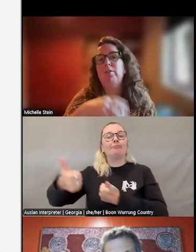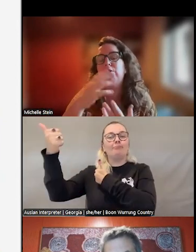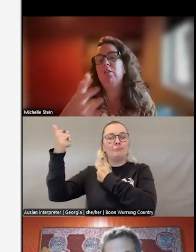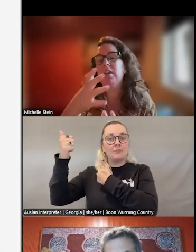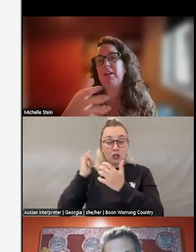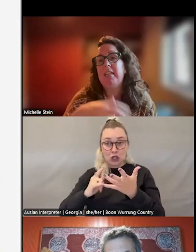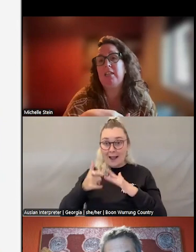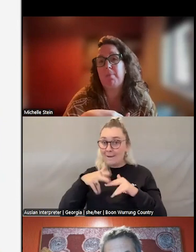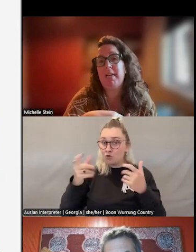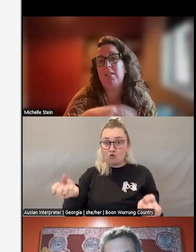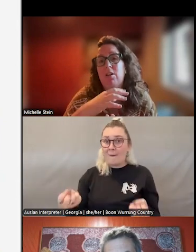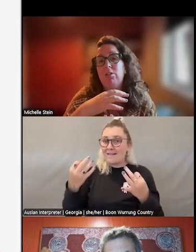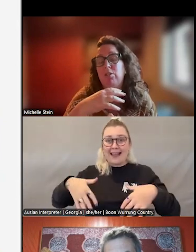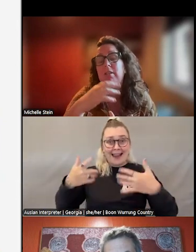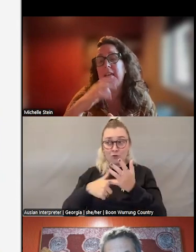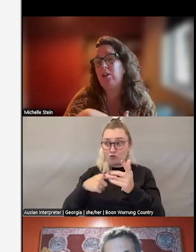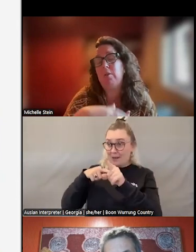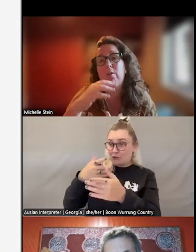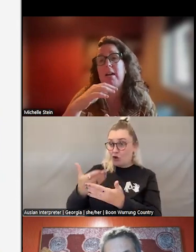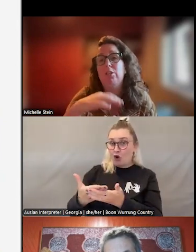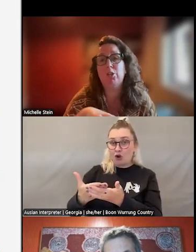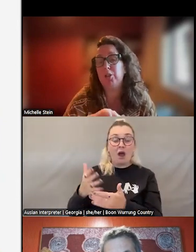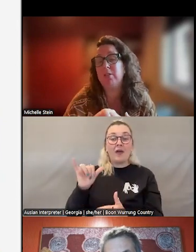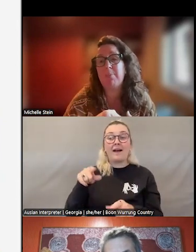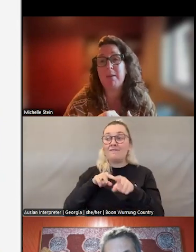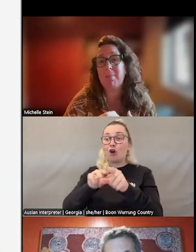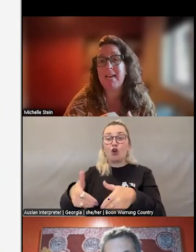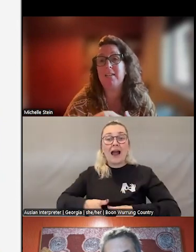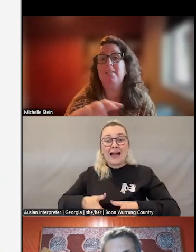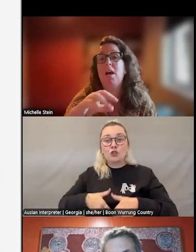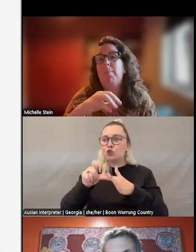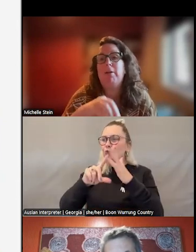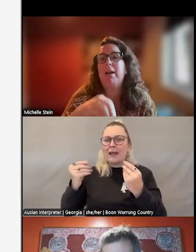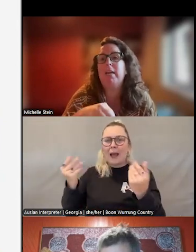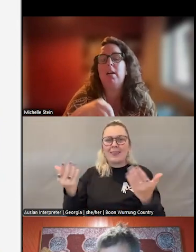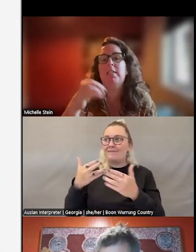If you don't have anything to base it on, go with your hunch, do something blanket but recognise